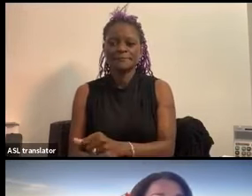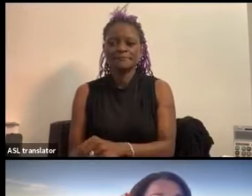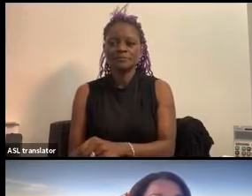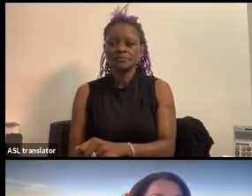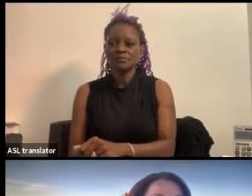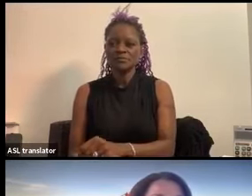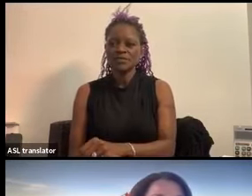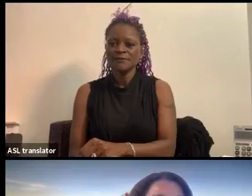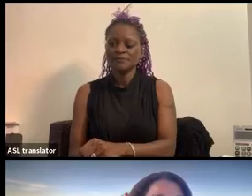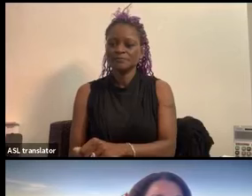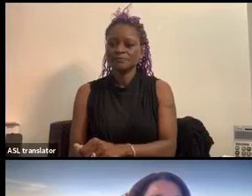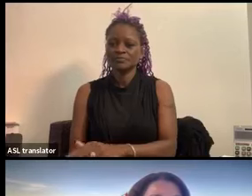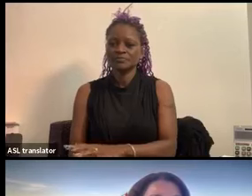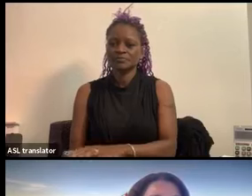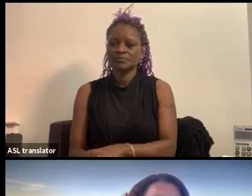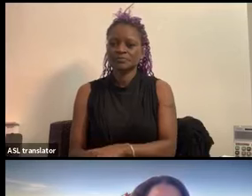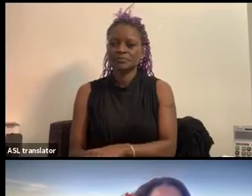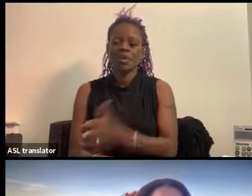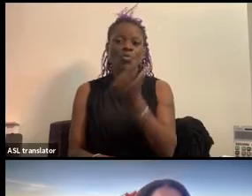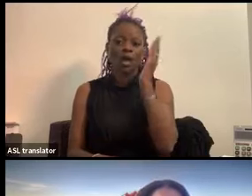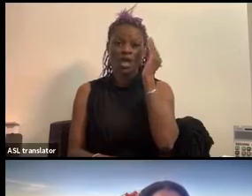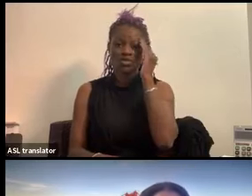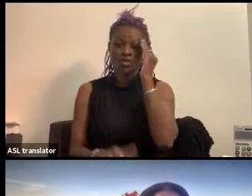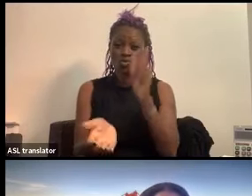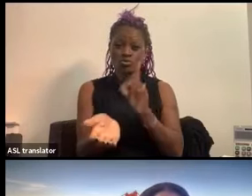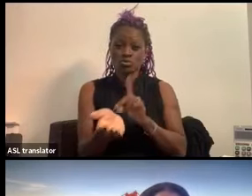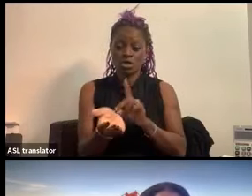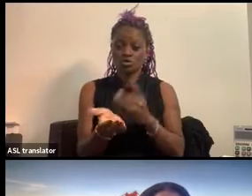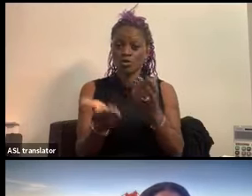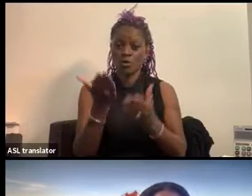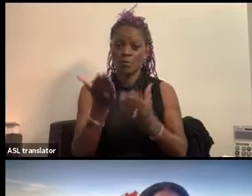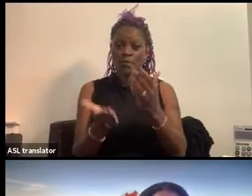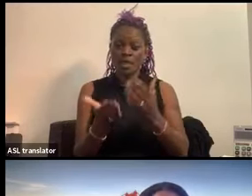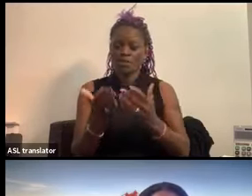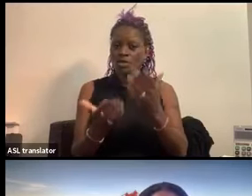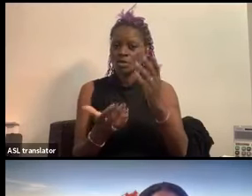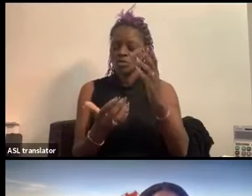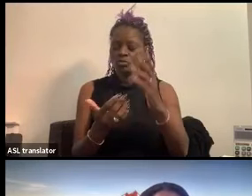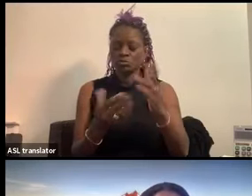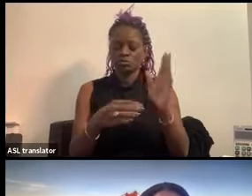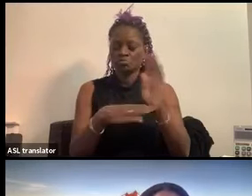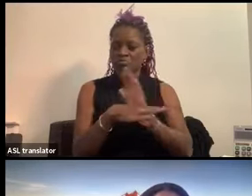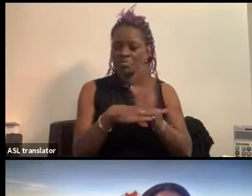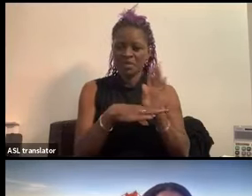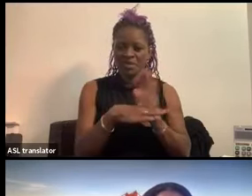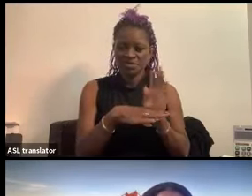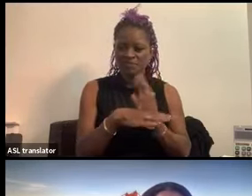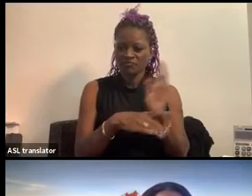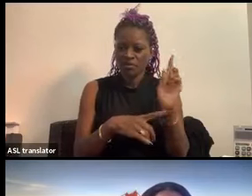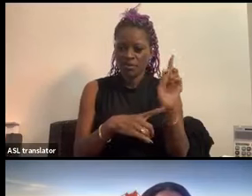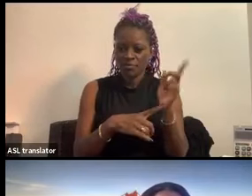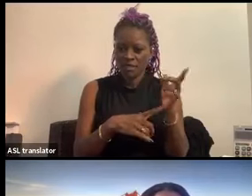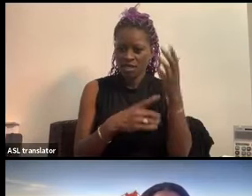he's he was on another call, so he may have been called away, but I am here Paul.